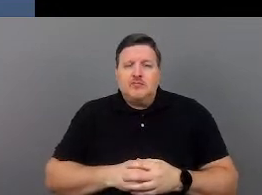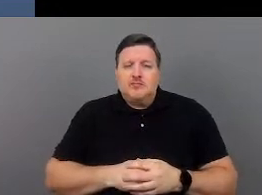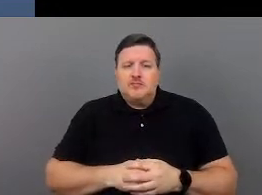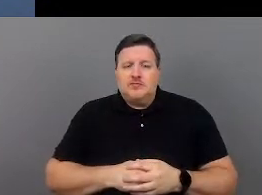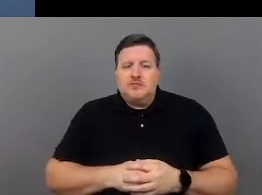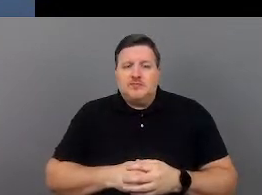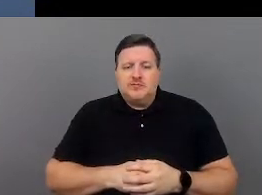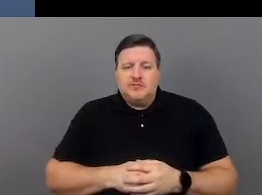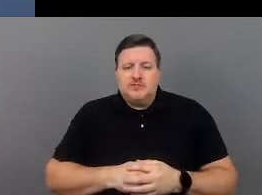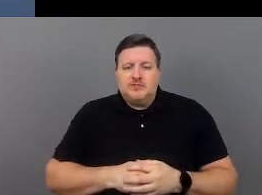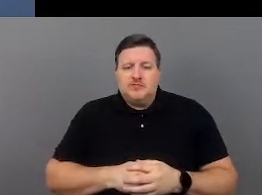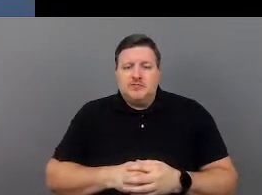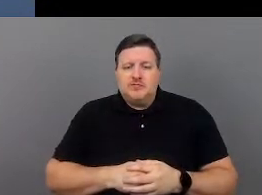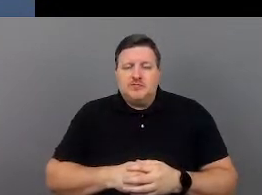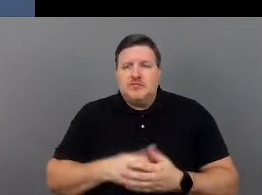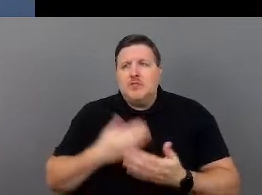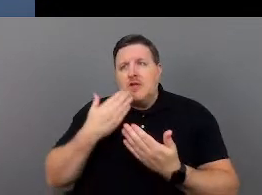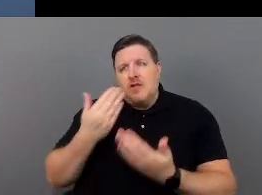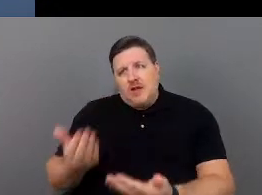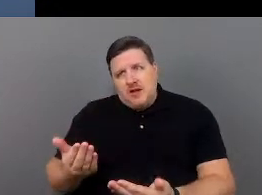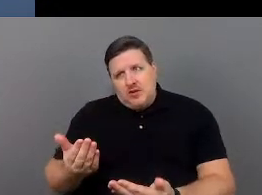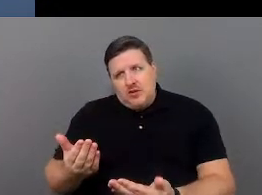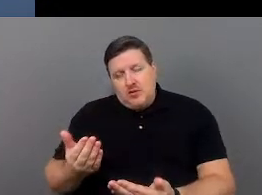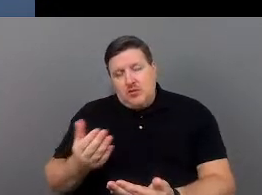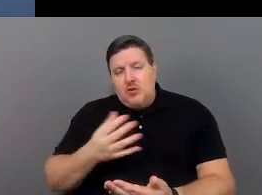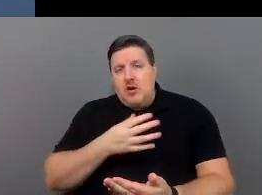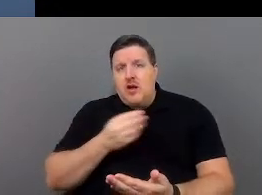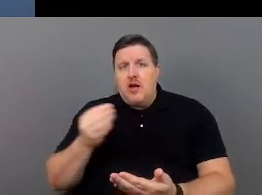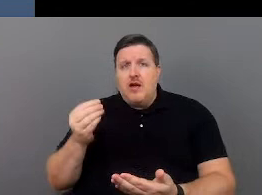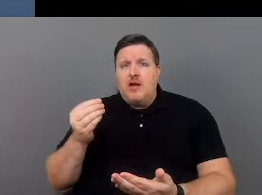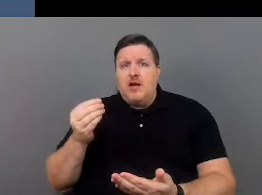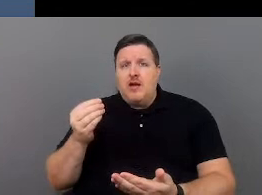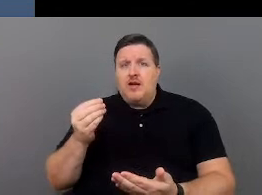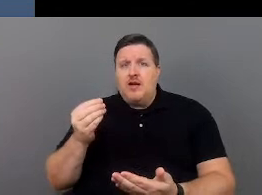REMARKS, YOU CAN SUBMIT THEM ON LINE IN THE CITY'S BUDGET PAGE OR YOU CAN E-MAIL THE COUNCIL.